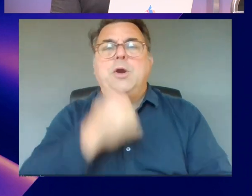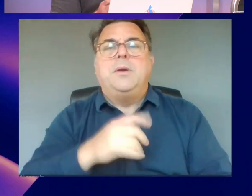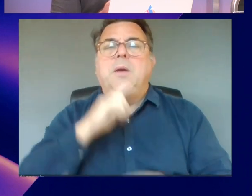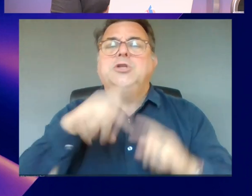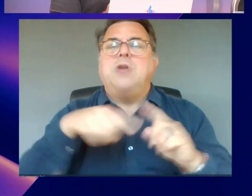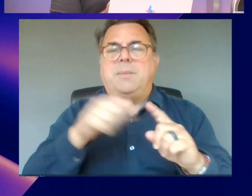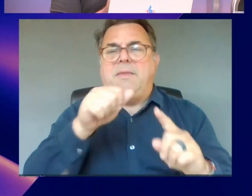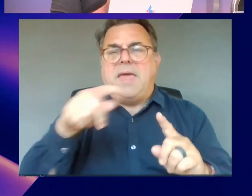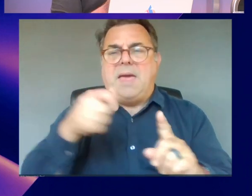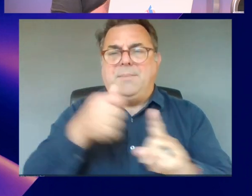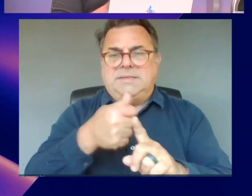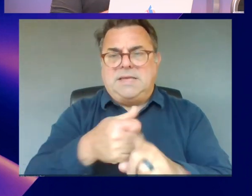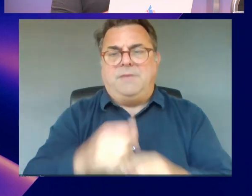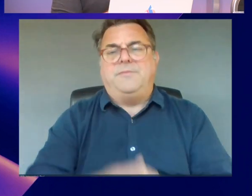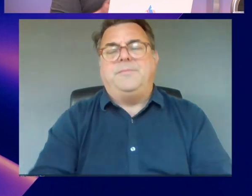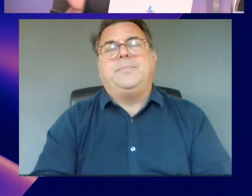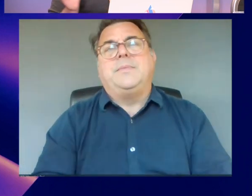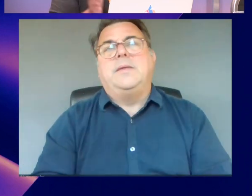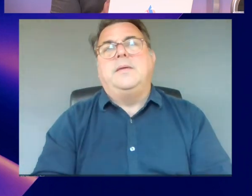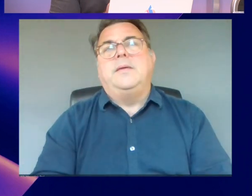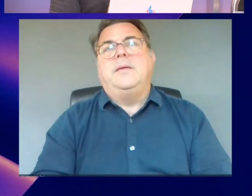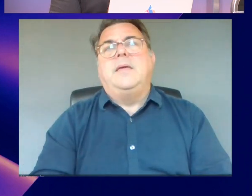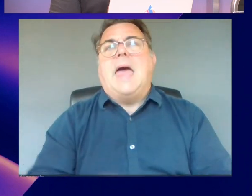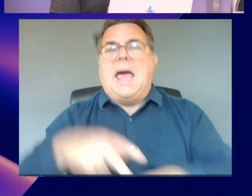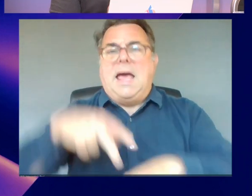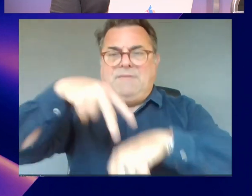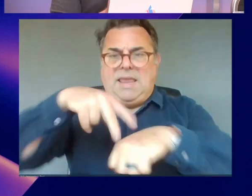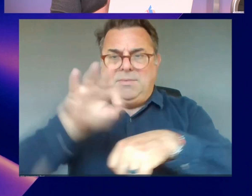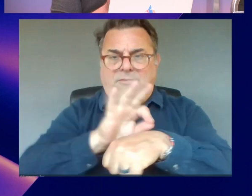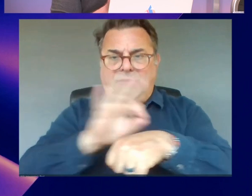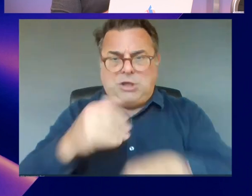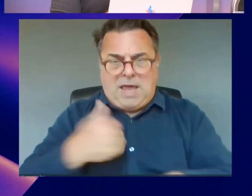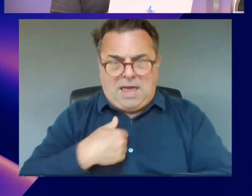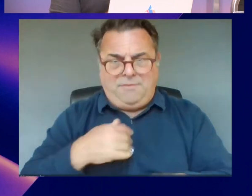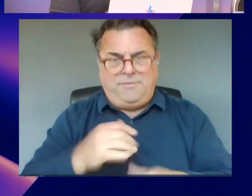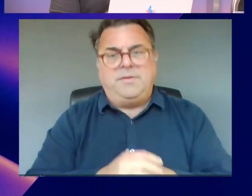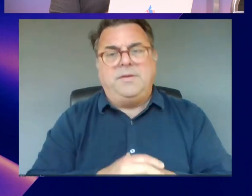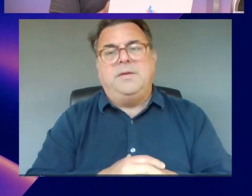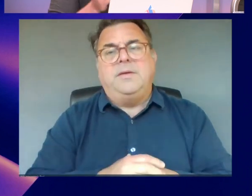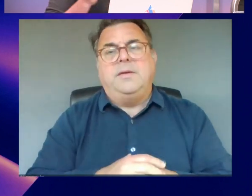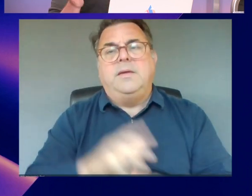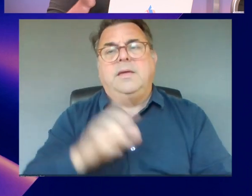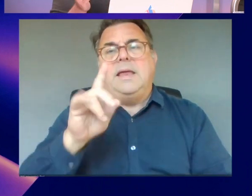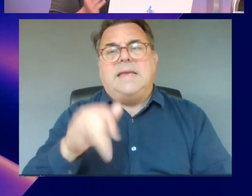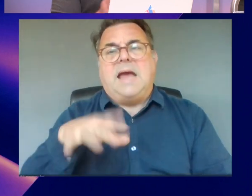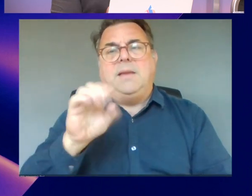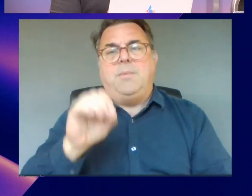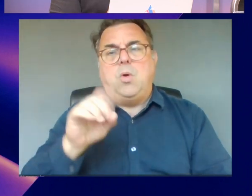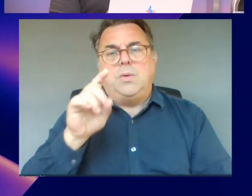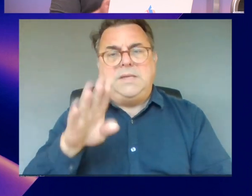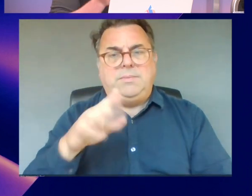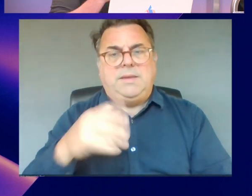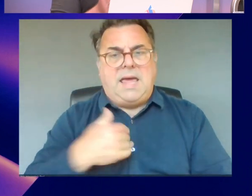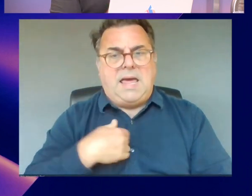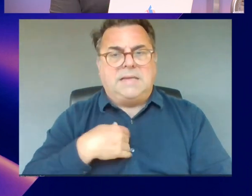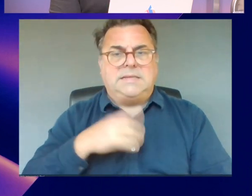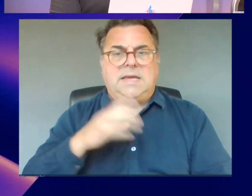It has a Lambda function, as you kind of mentioned it has a DynamoDB function that it's communicating with. And then you have an API gateway.